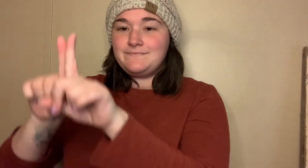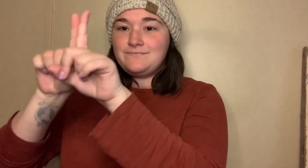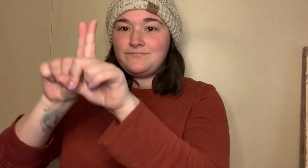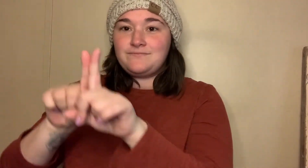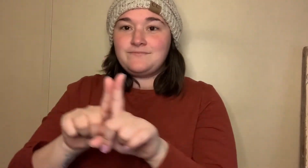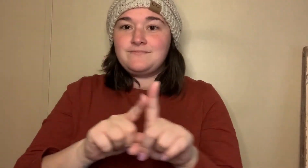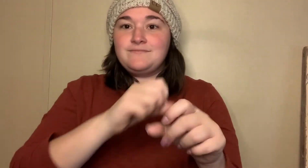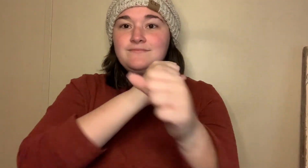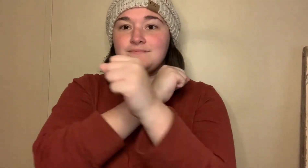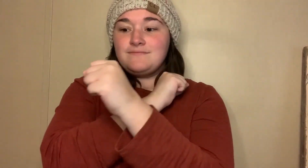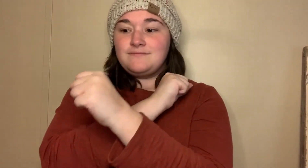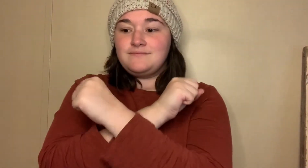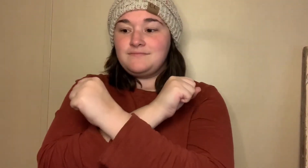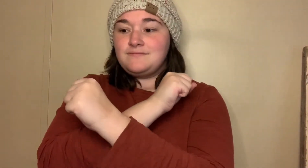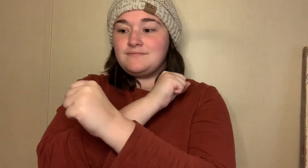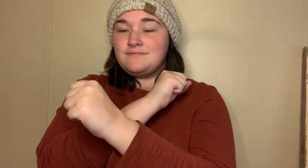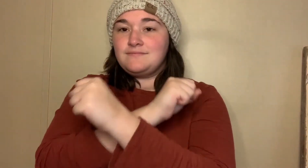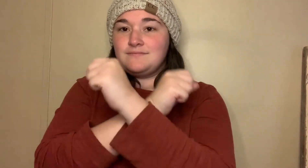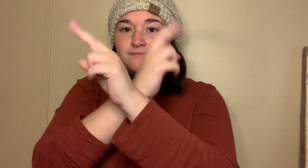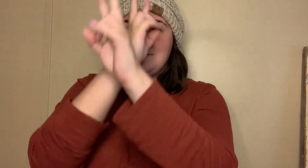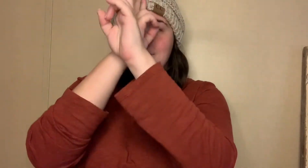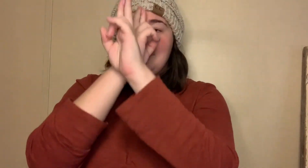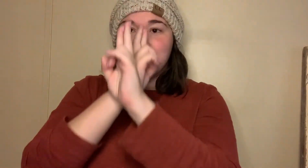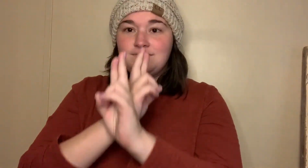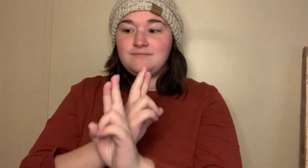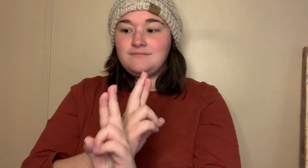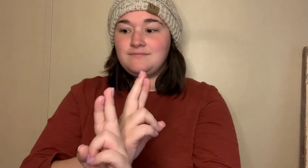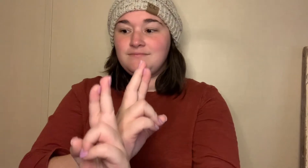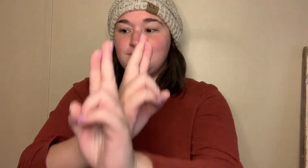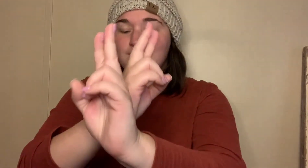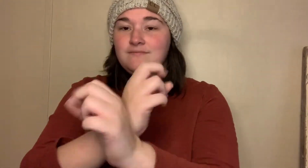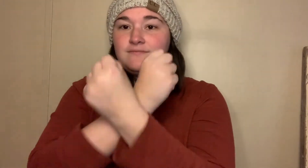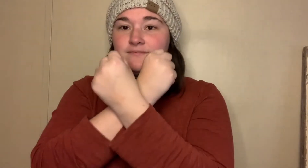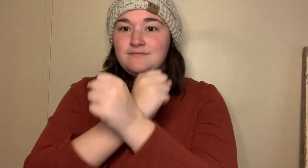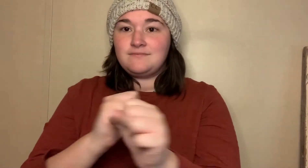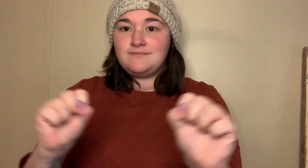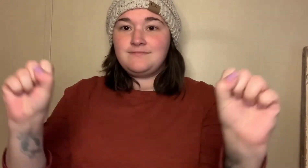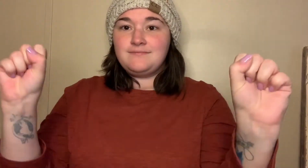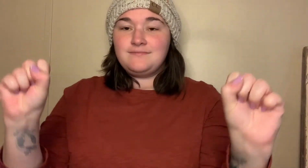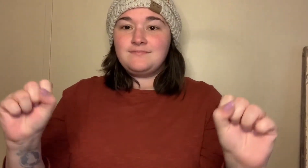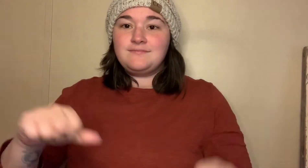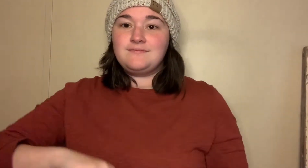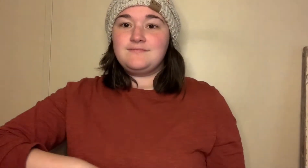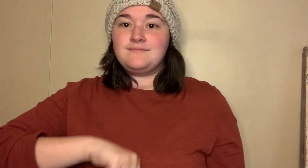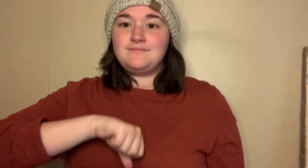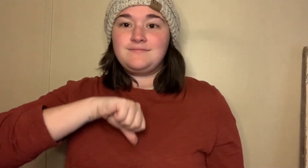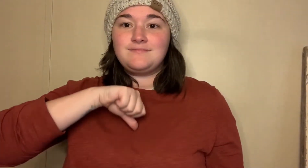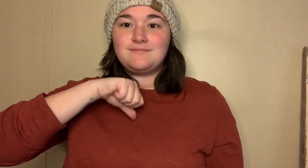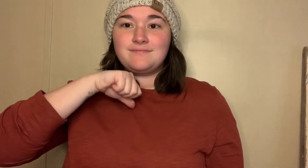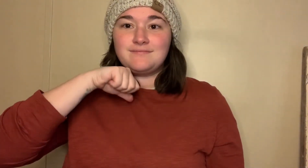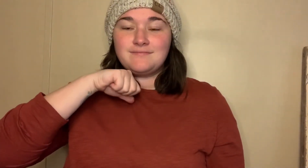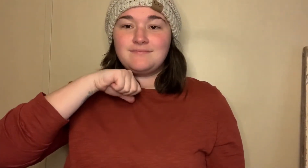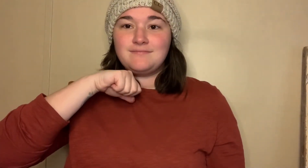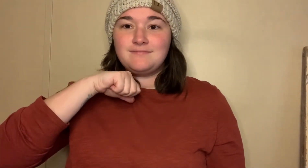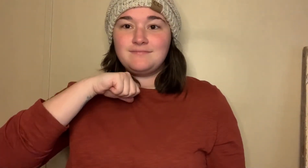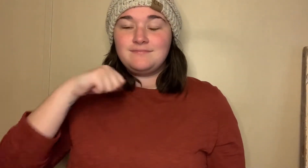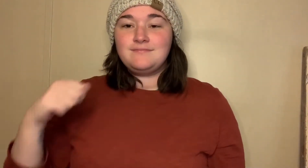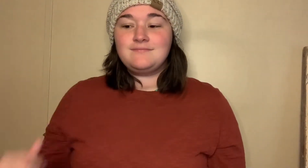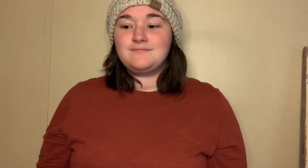and we'll guard each other's dignity and save each other's pride